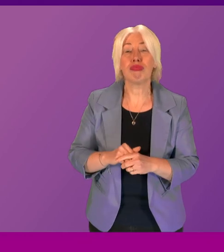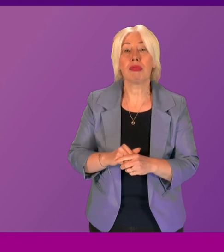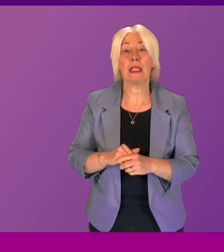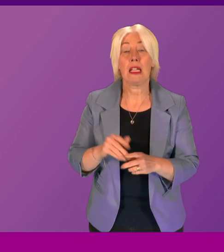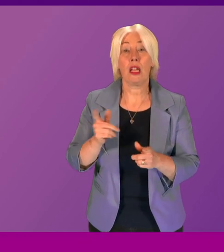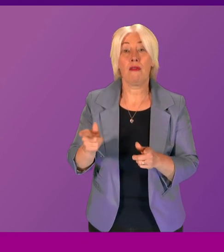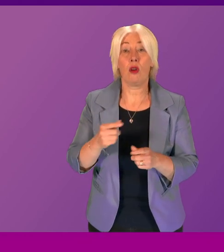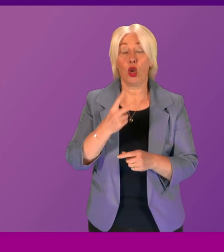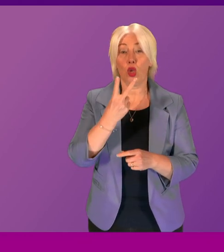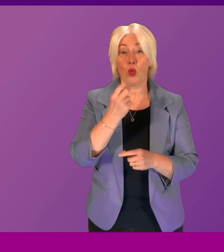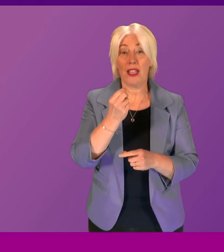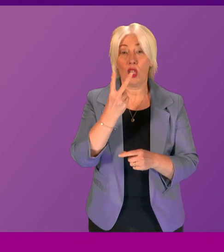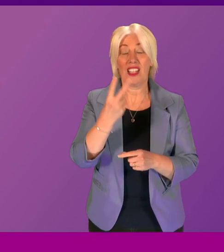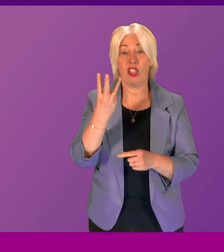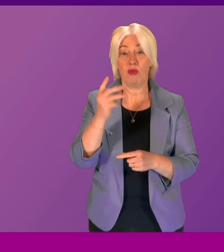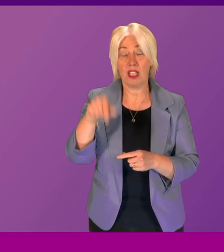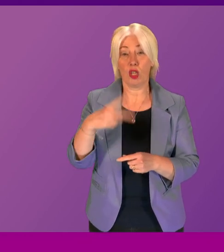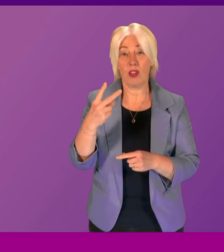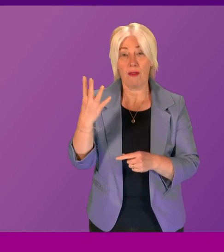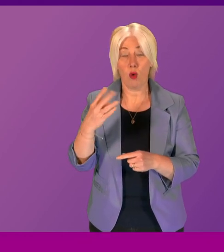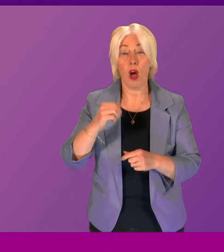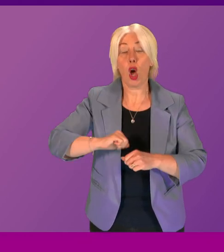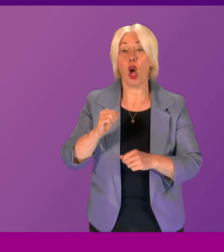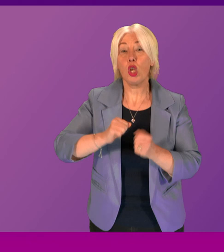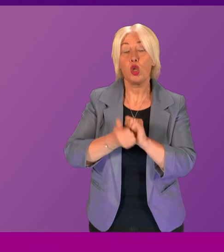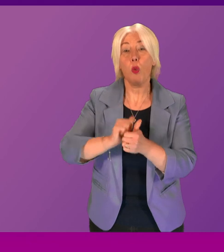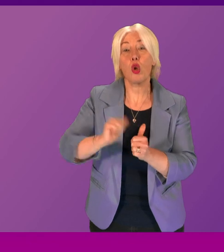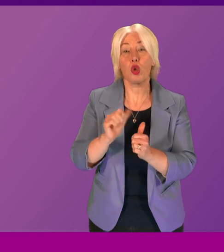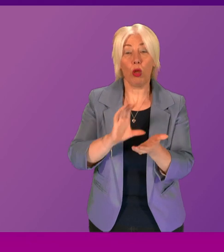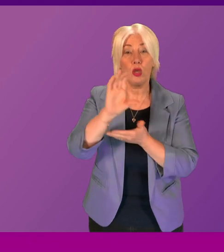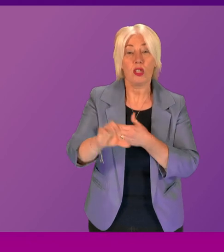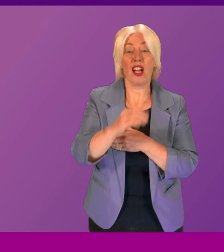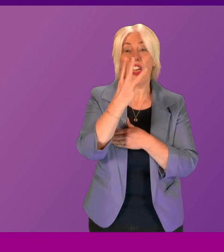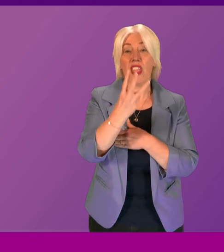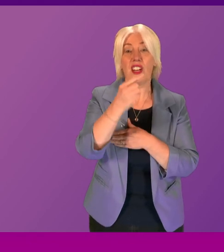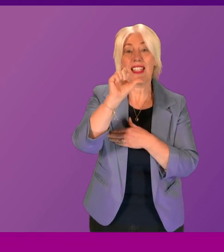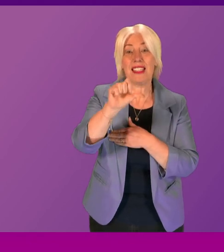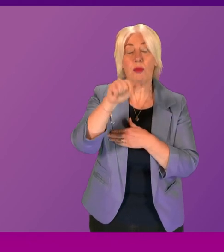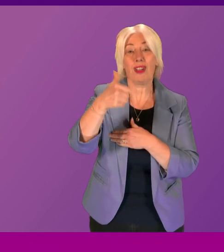Across 2023-24, sportscotland is investing £36.7 million of Scottish Government and